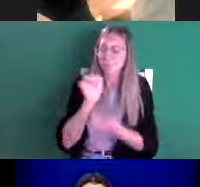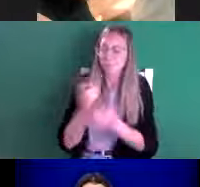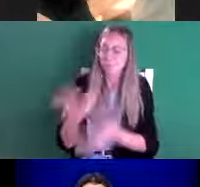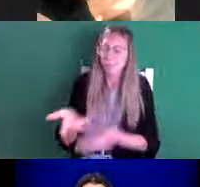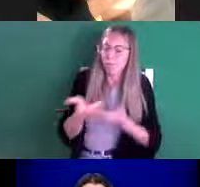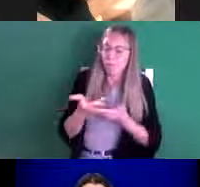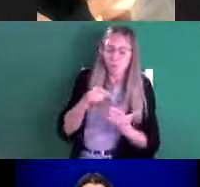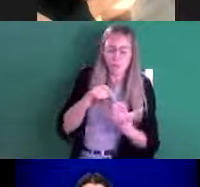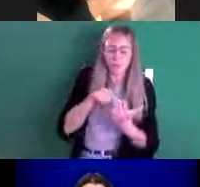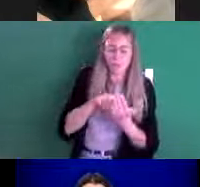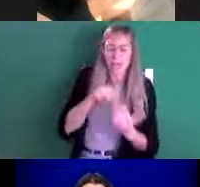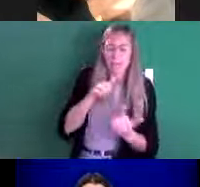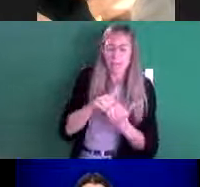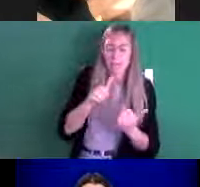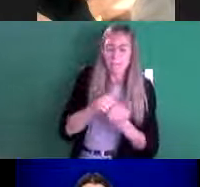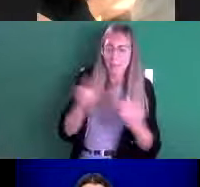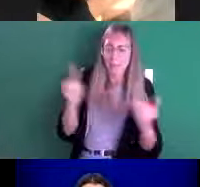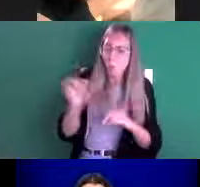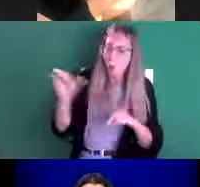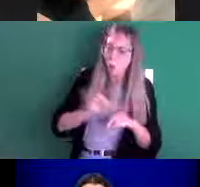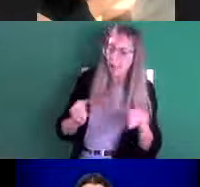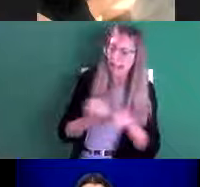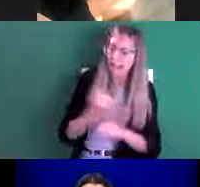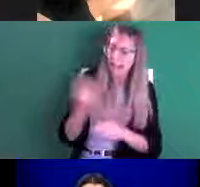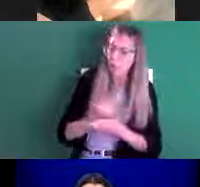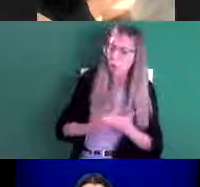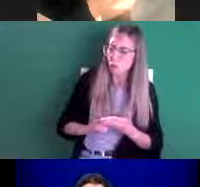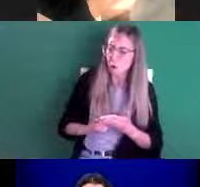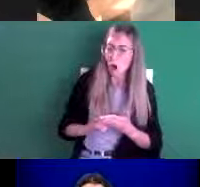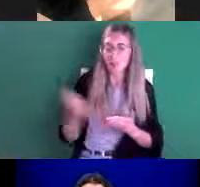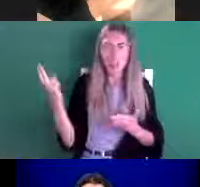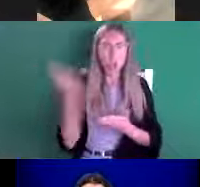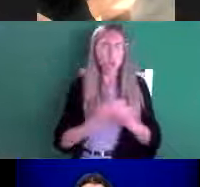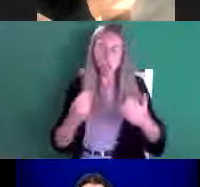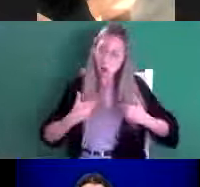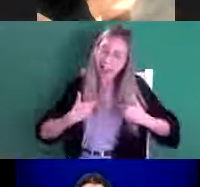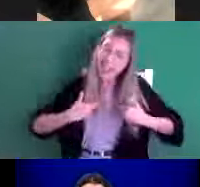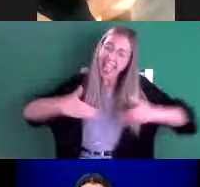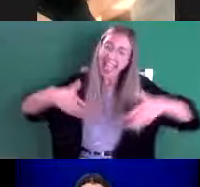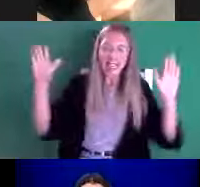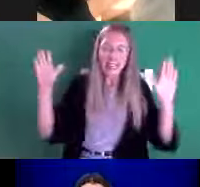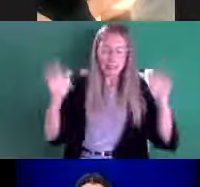what shall i draw would they say draw anything and you say i don't know what to draw tell me